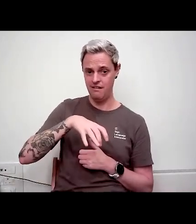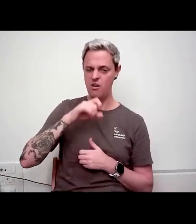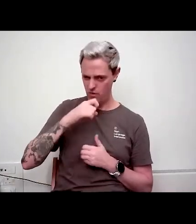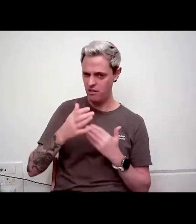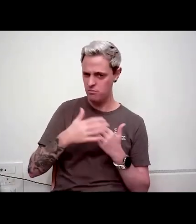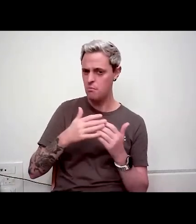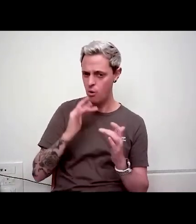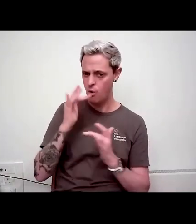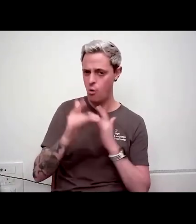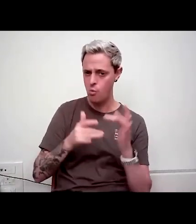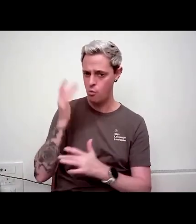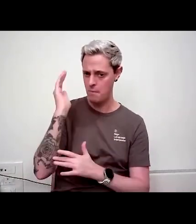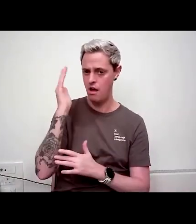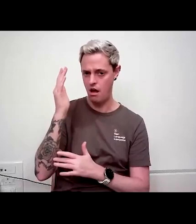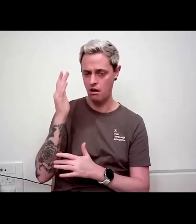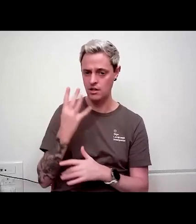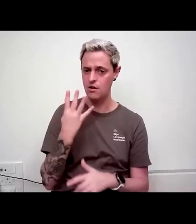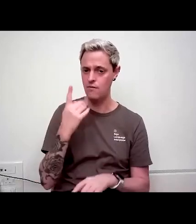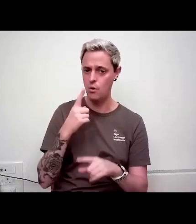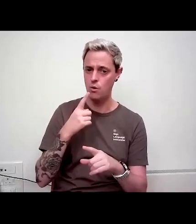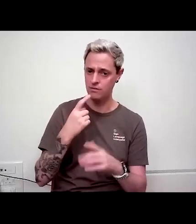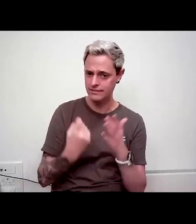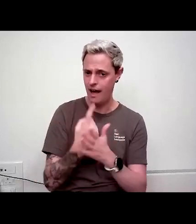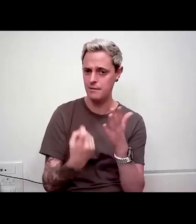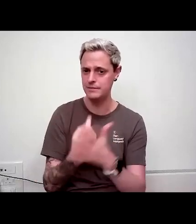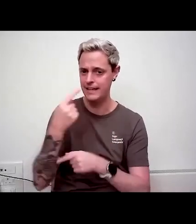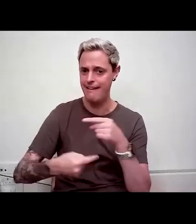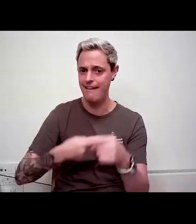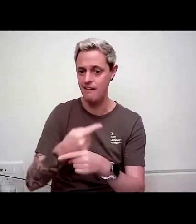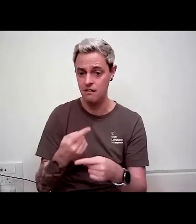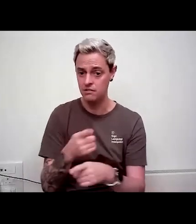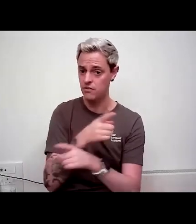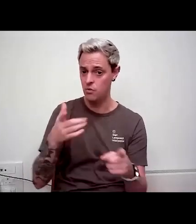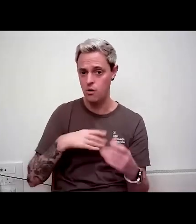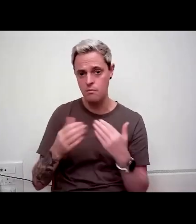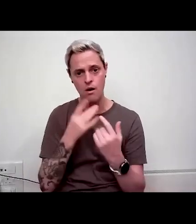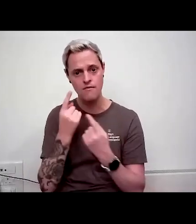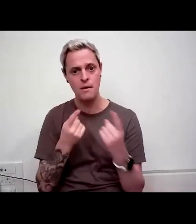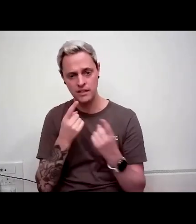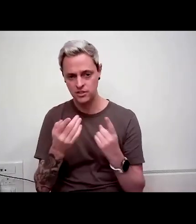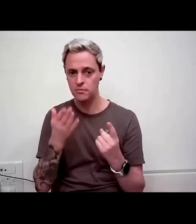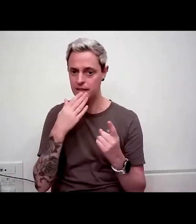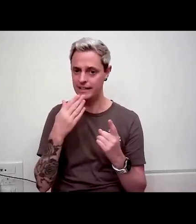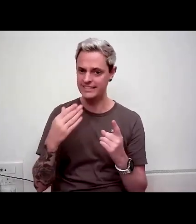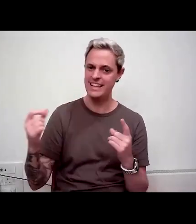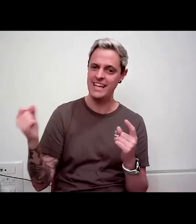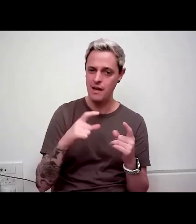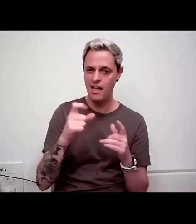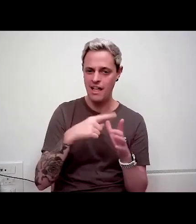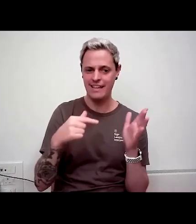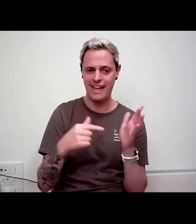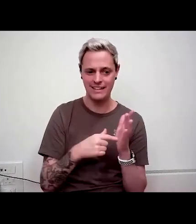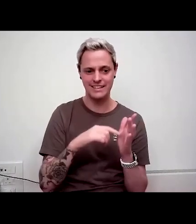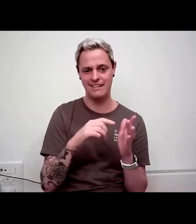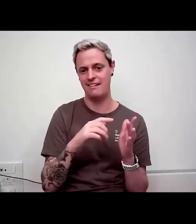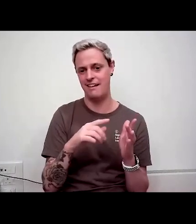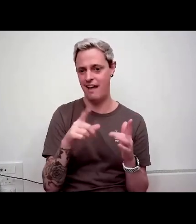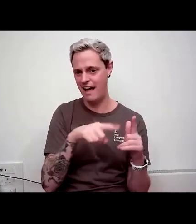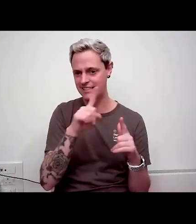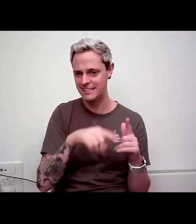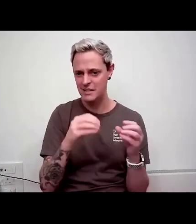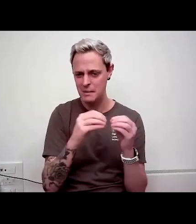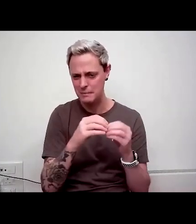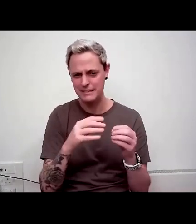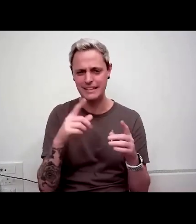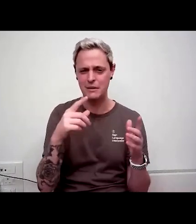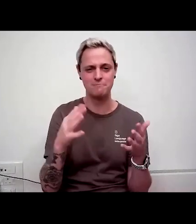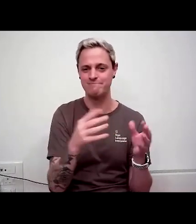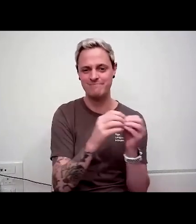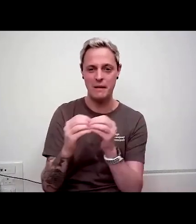and we have some other activities. If you want to keep up to date, then email cat@abdn.ac.uk.